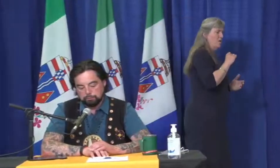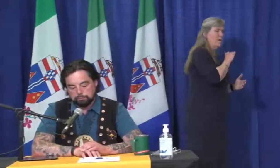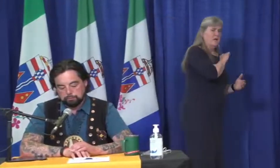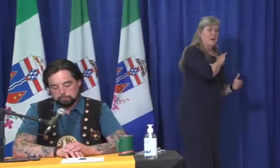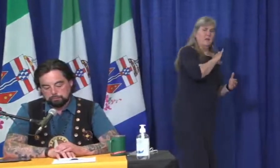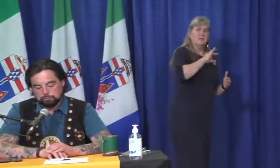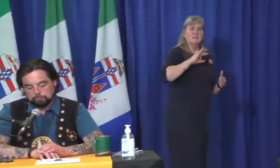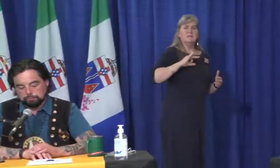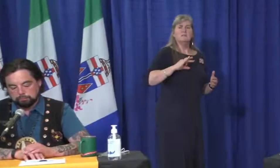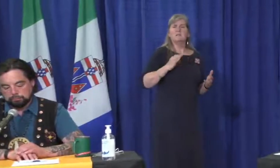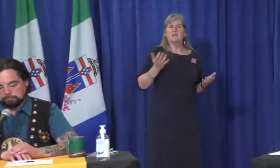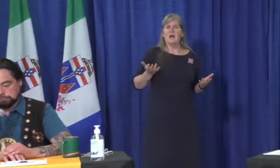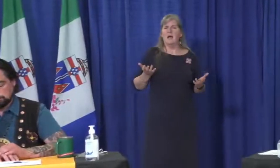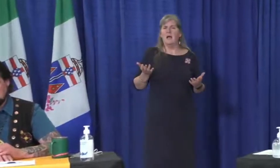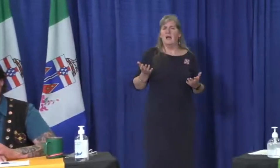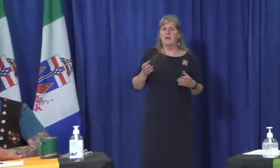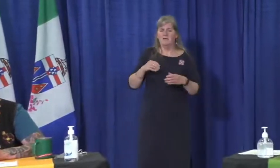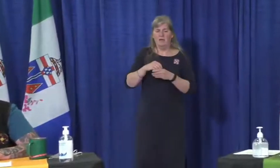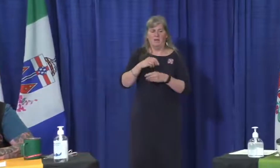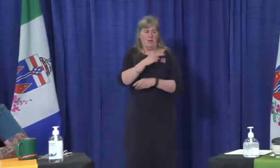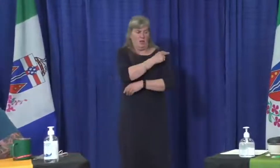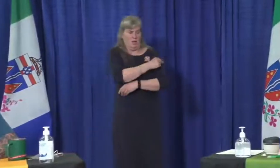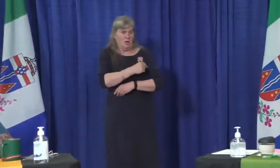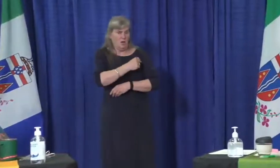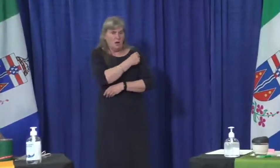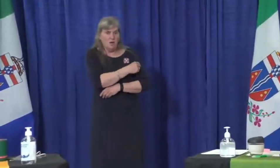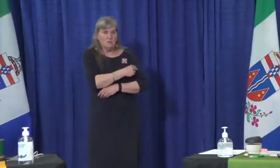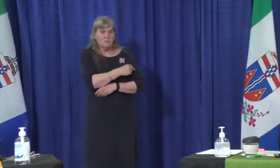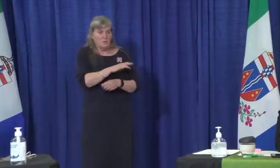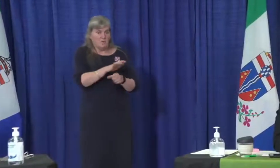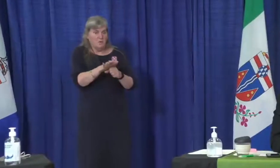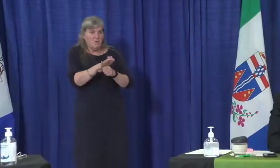system. Can staff handle this new case